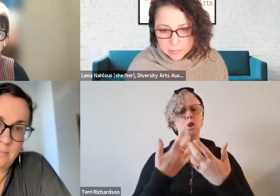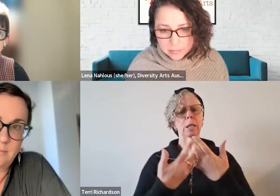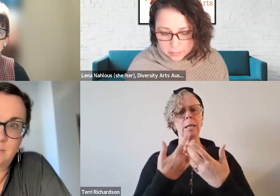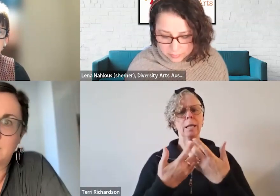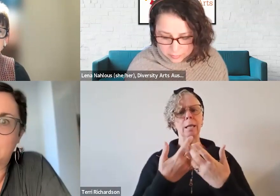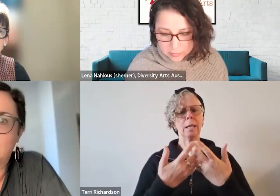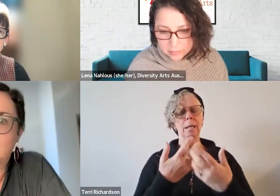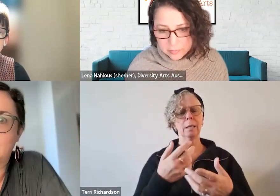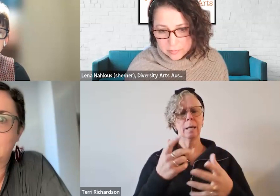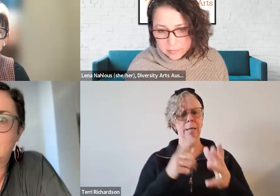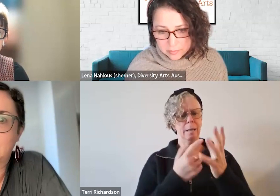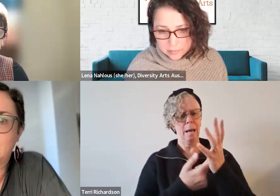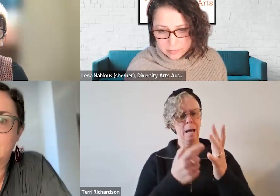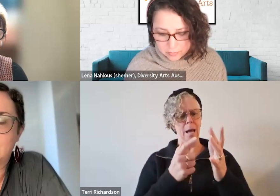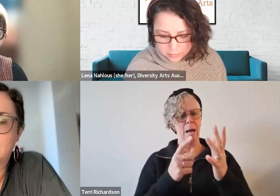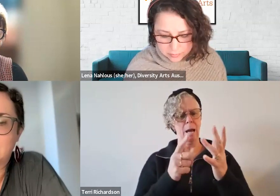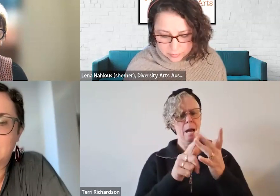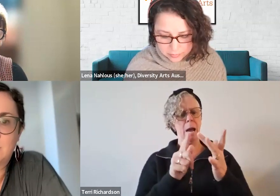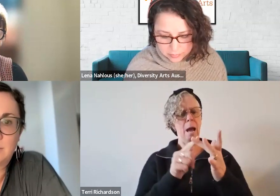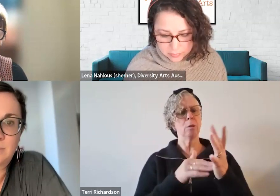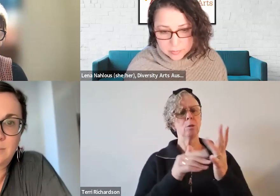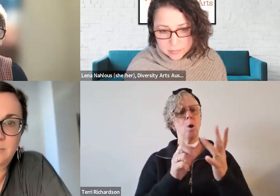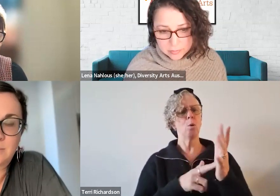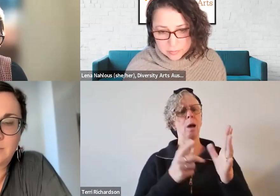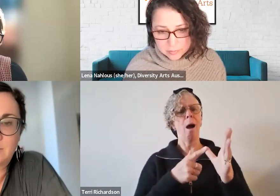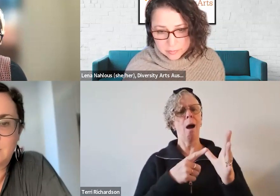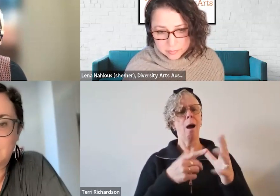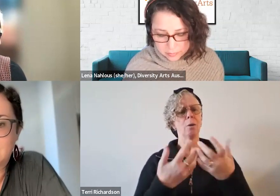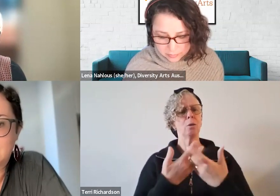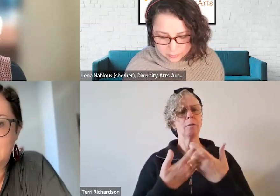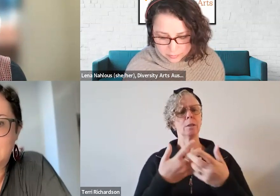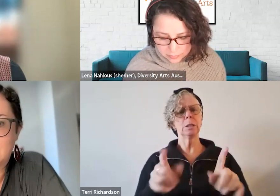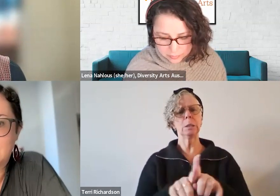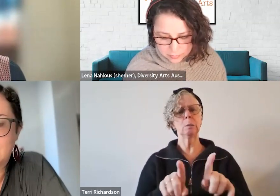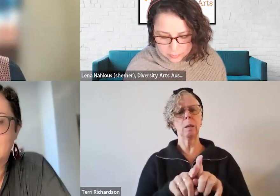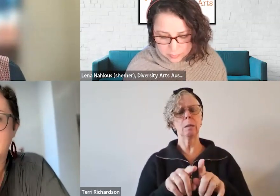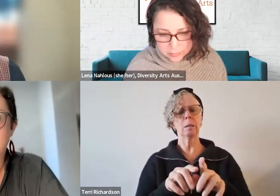Arizona called the Harvard Project on American Indian,